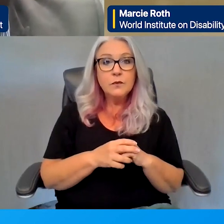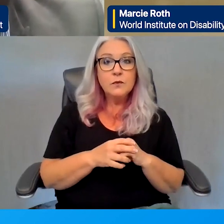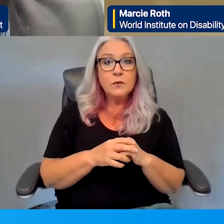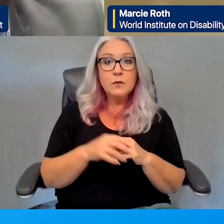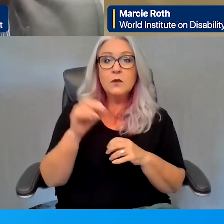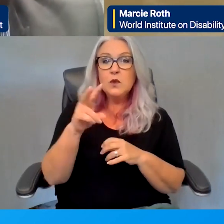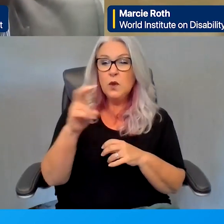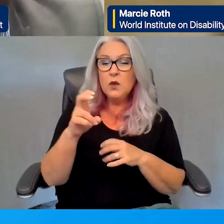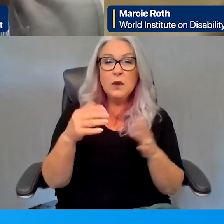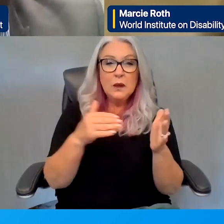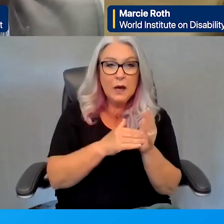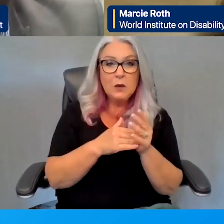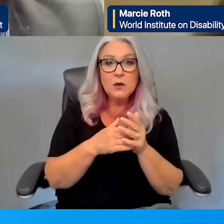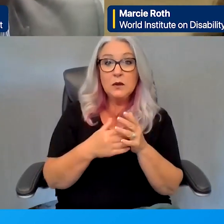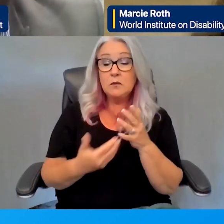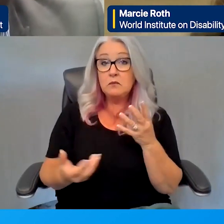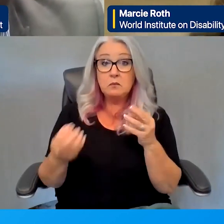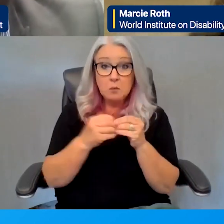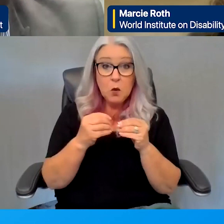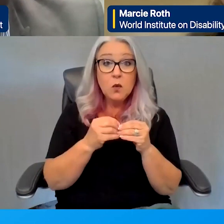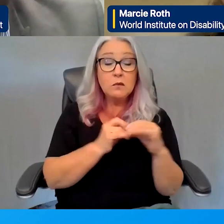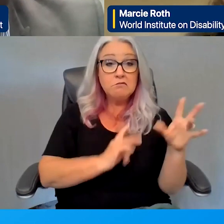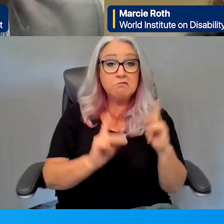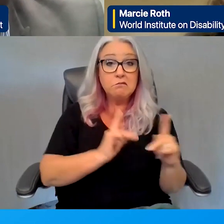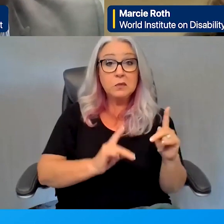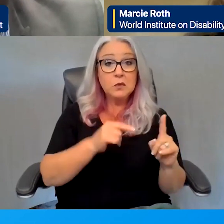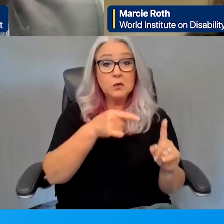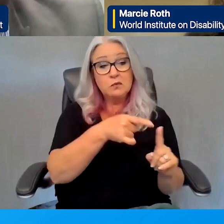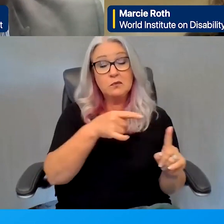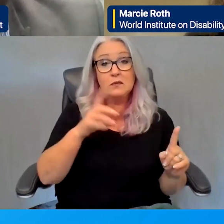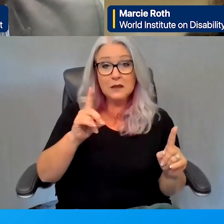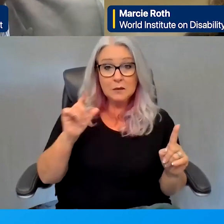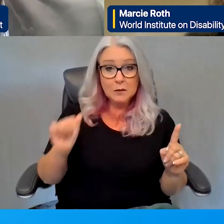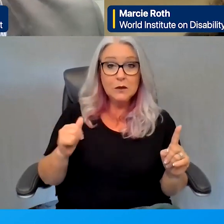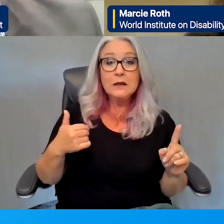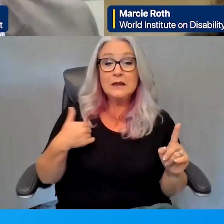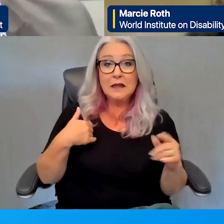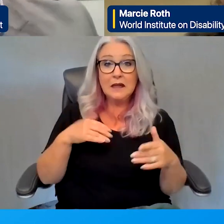people with disabilities died in